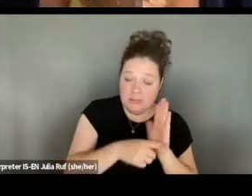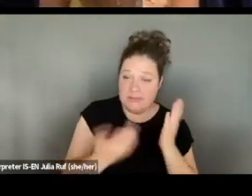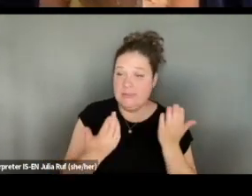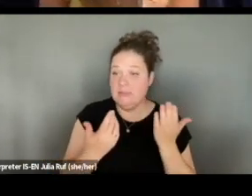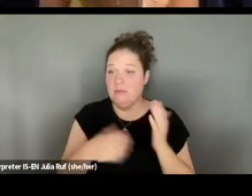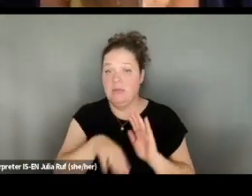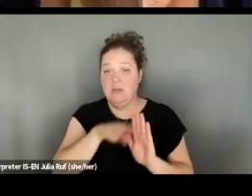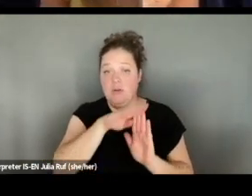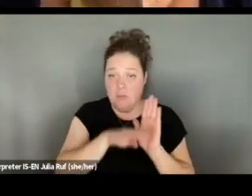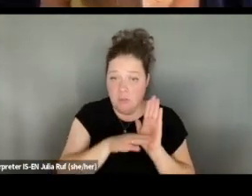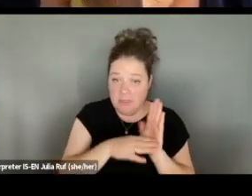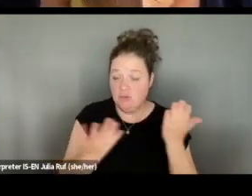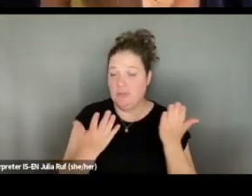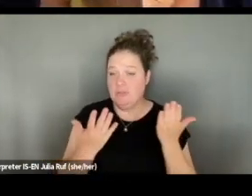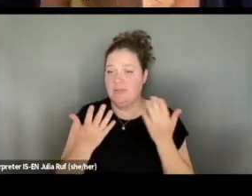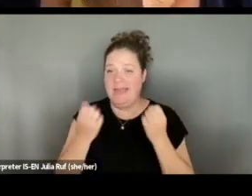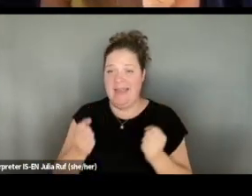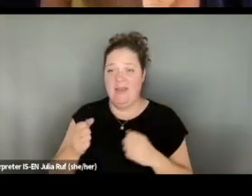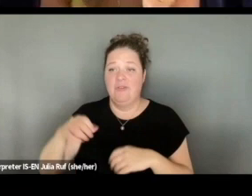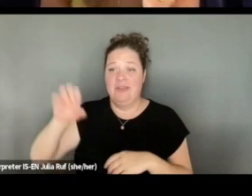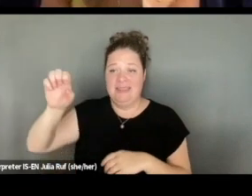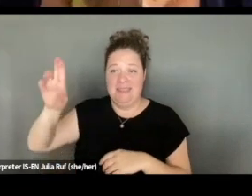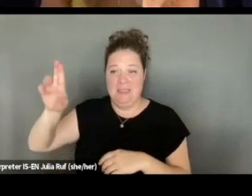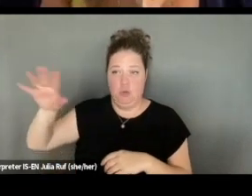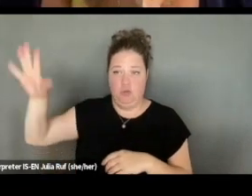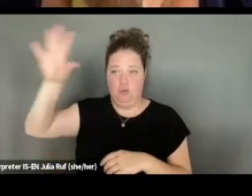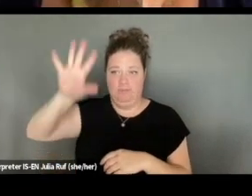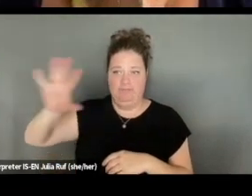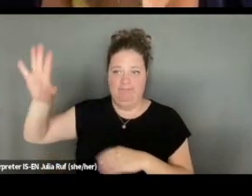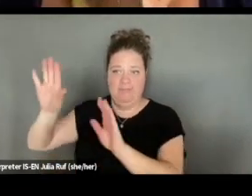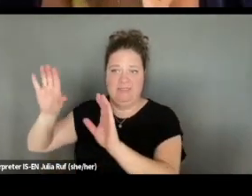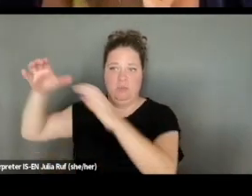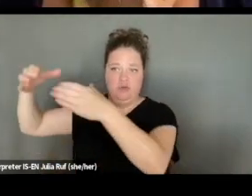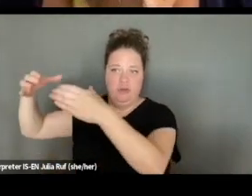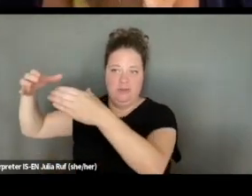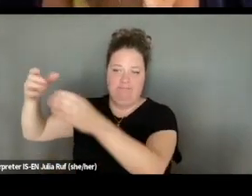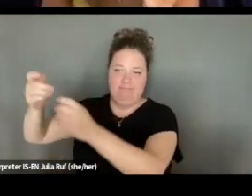European Commission and national governments and so on. So, we work